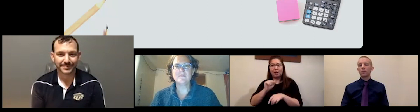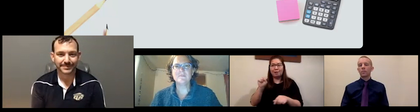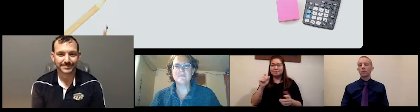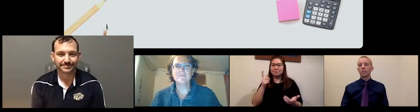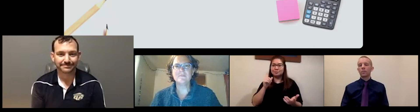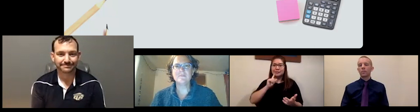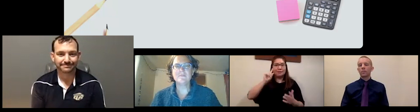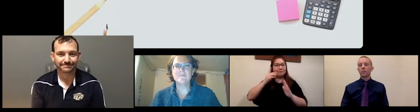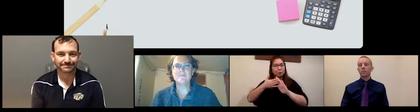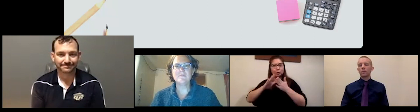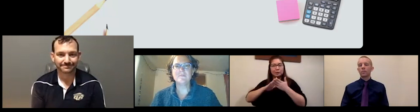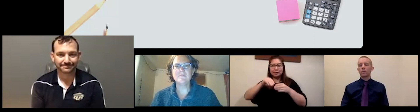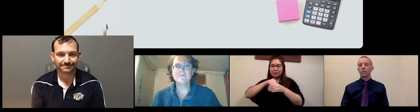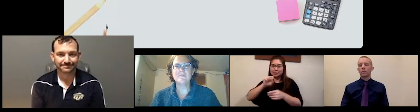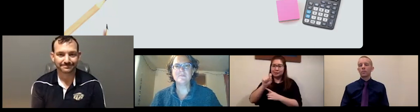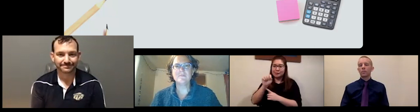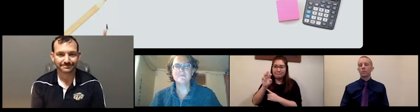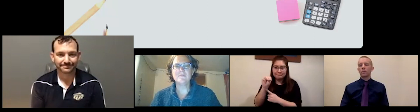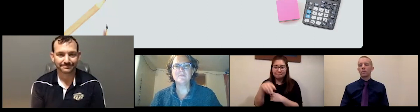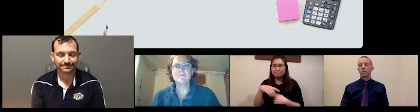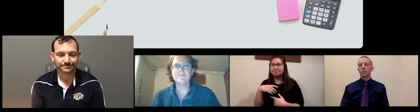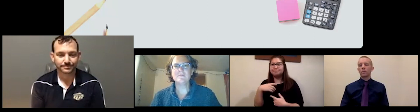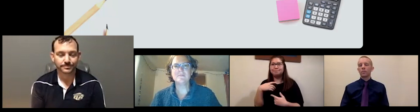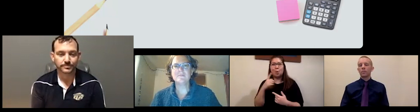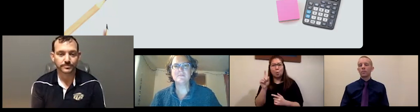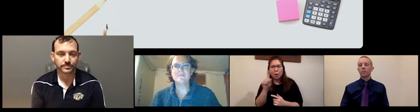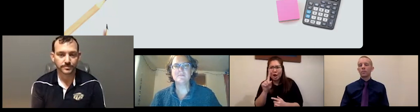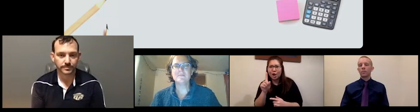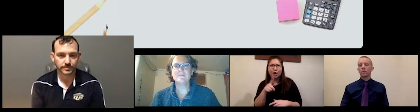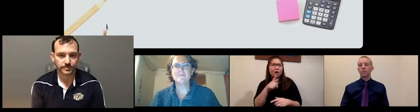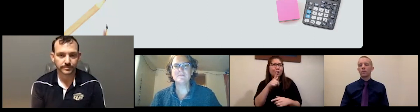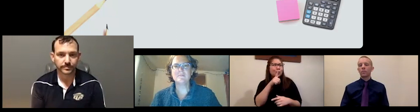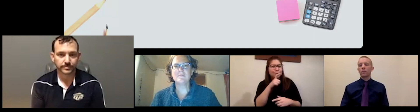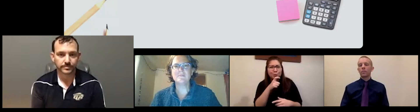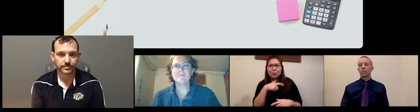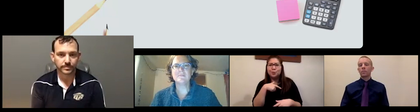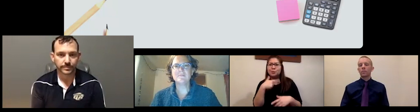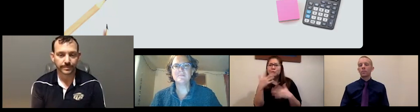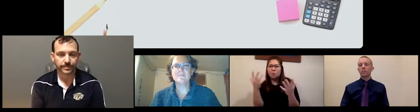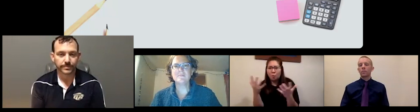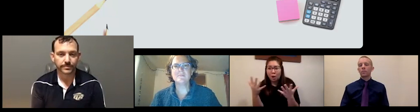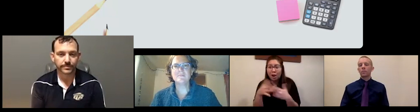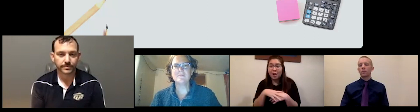the deaf community in STEM. Where, who, what.